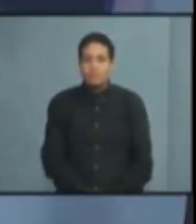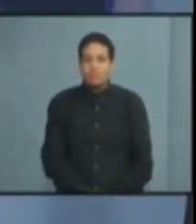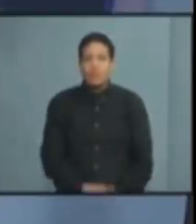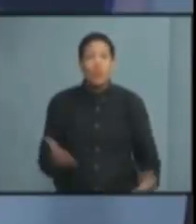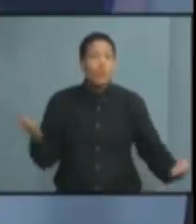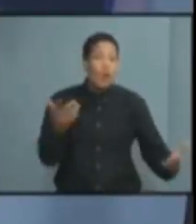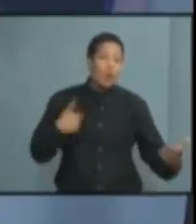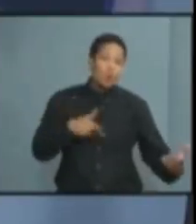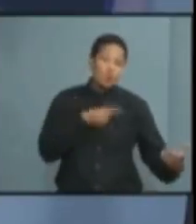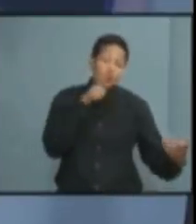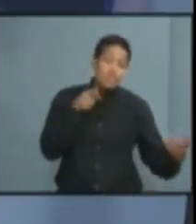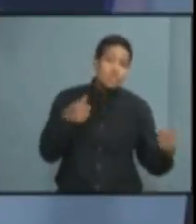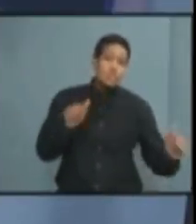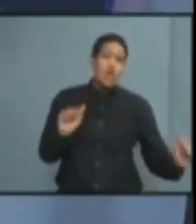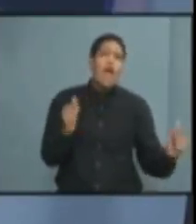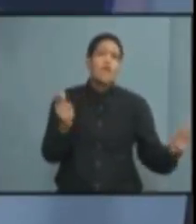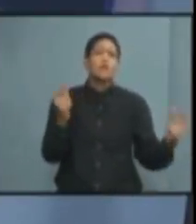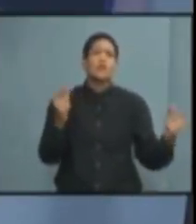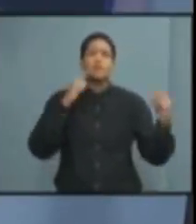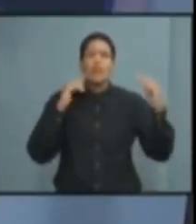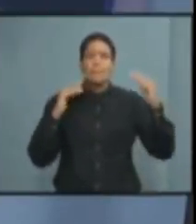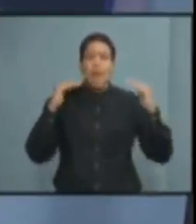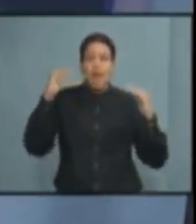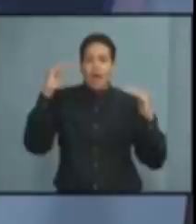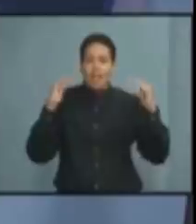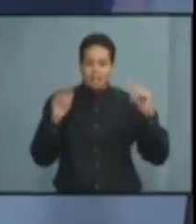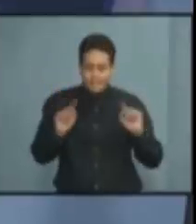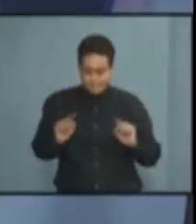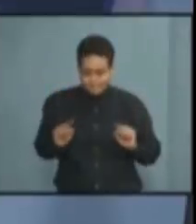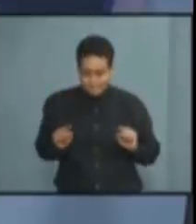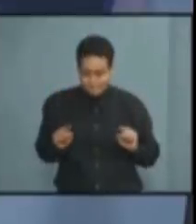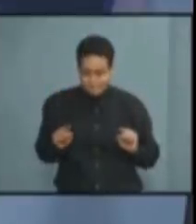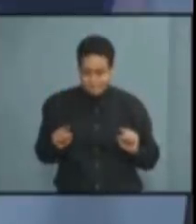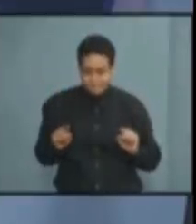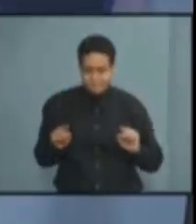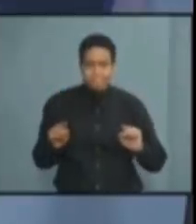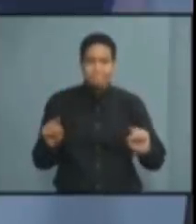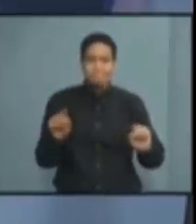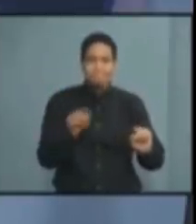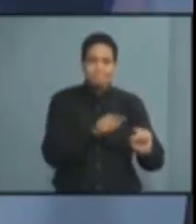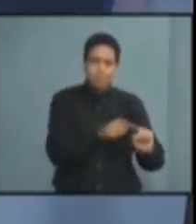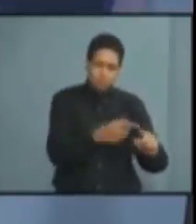that the aim is for businesses to recover quickly once the crisis is over